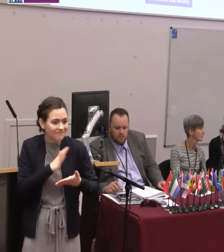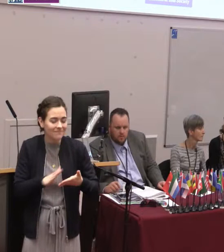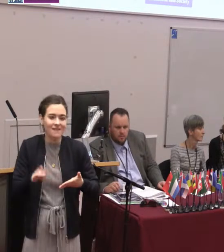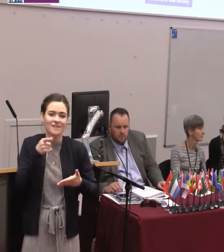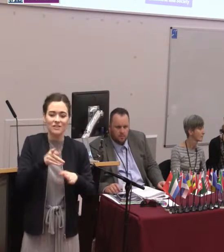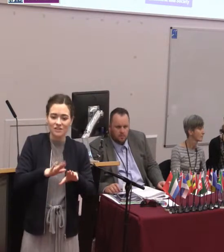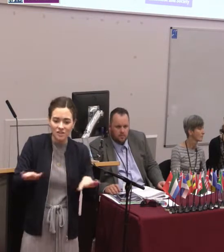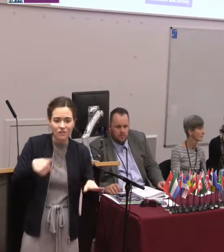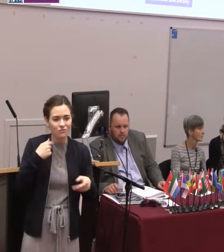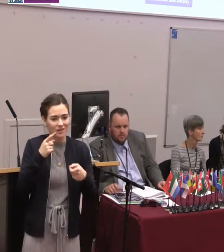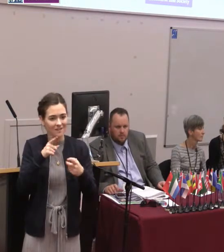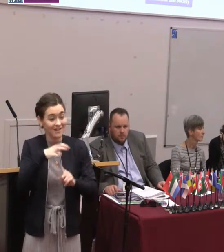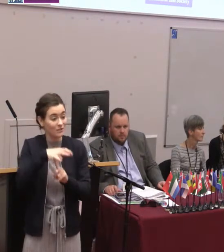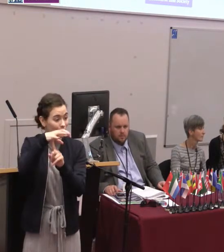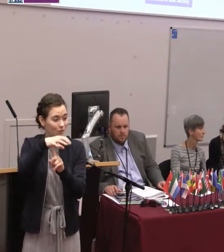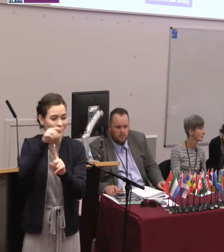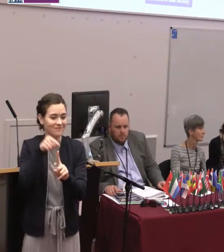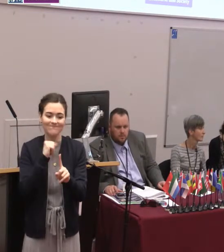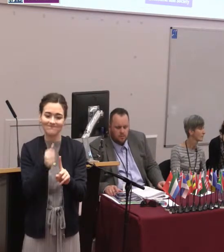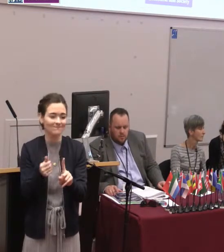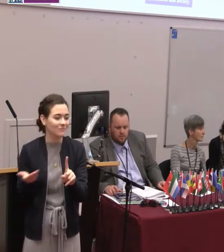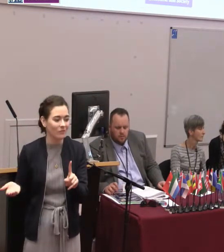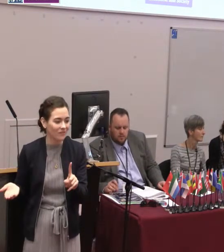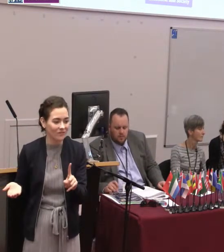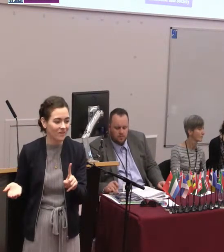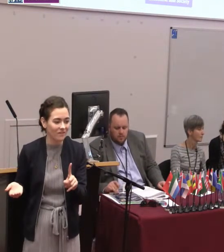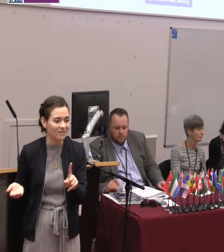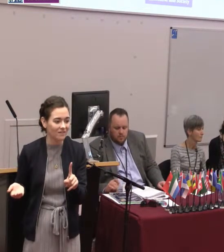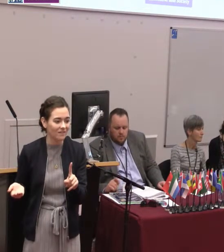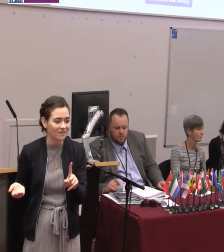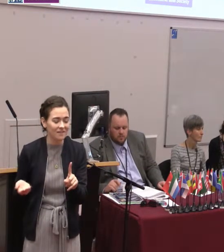Children and institutions do not.